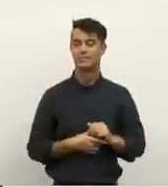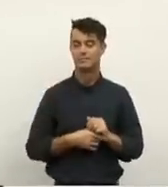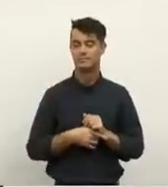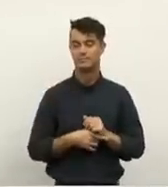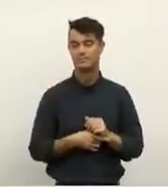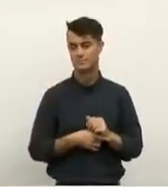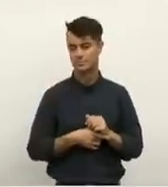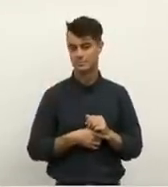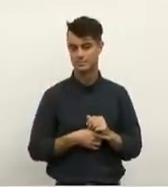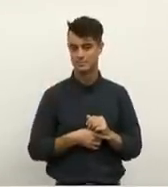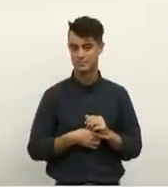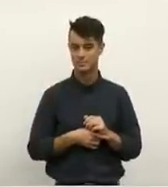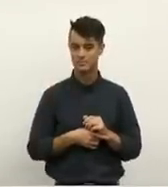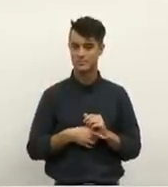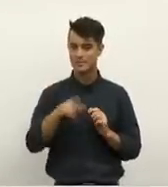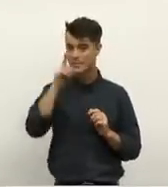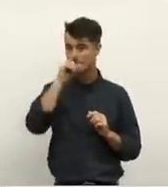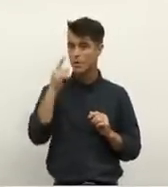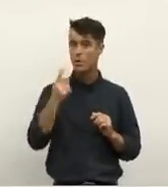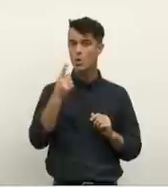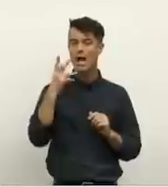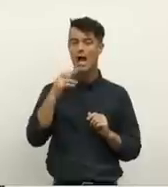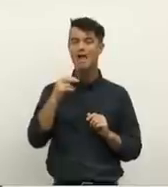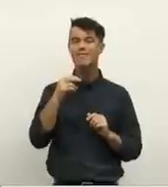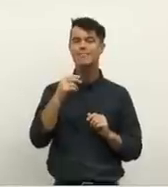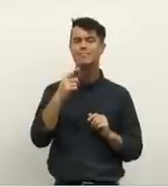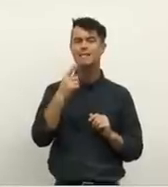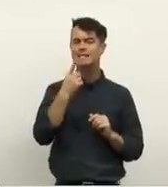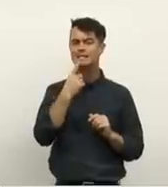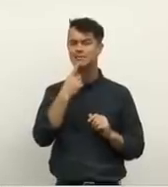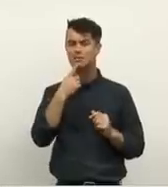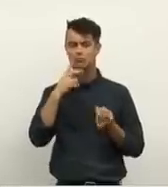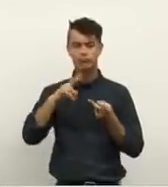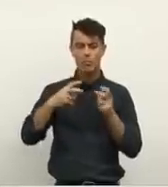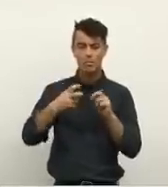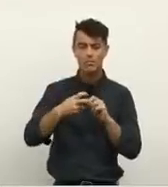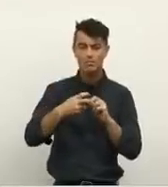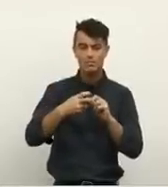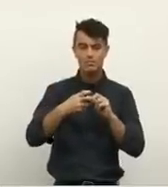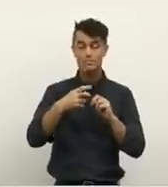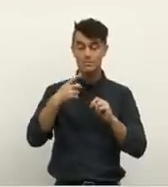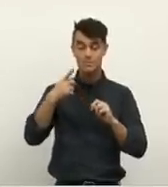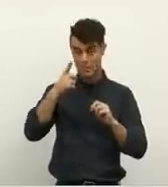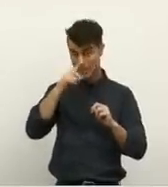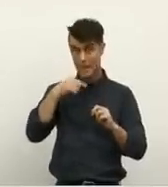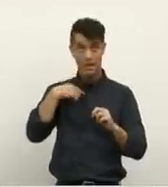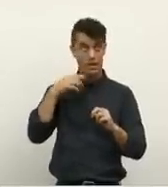even with people who have speech impairments now quite well. But it took a long time.